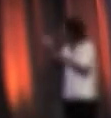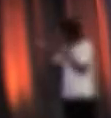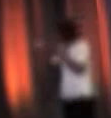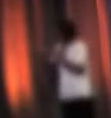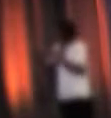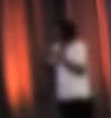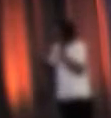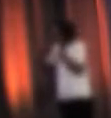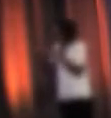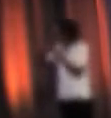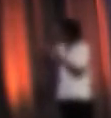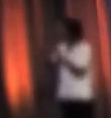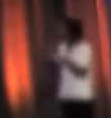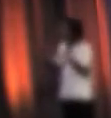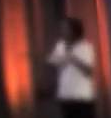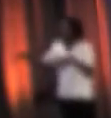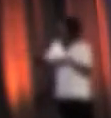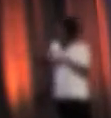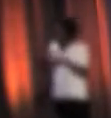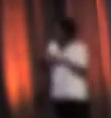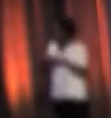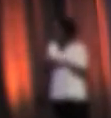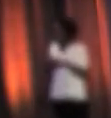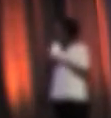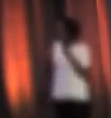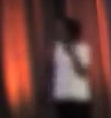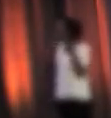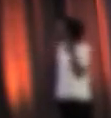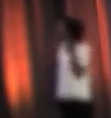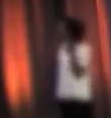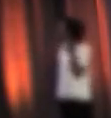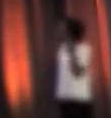to stunningly Mencap Liverpool and the Access to Heritage